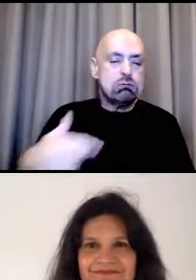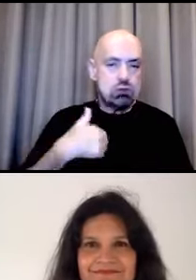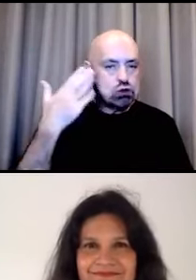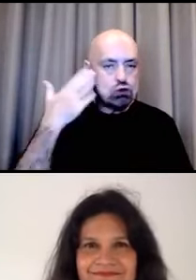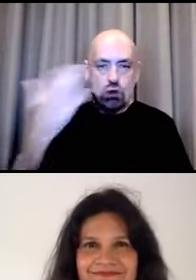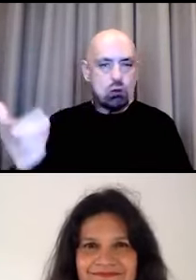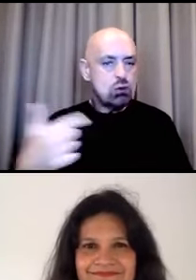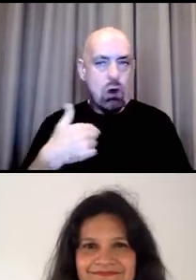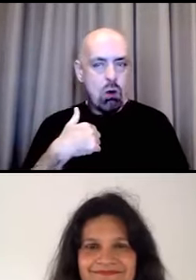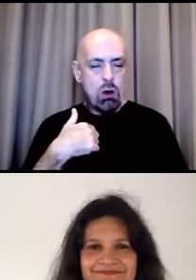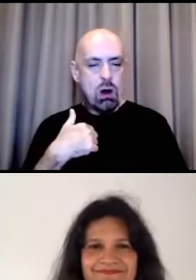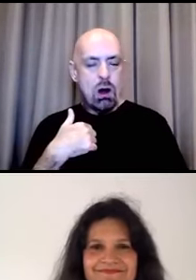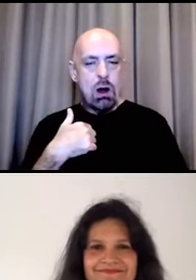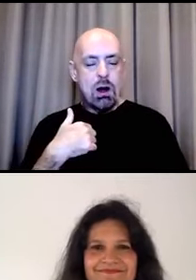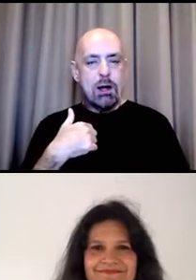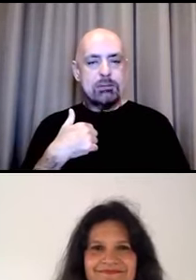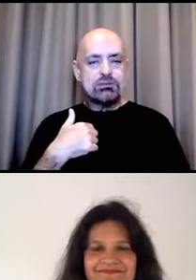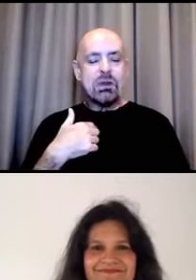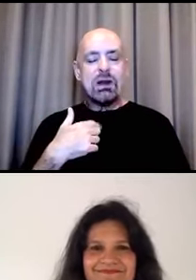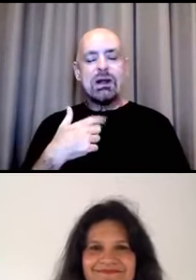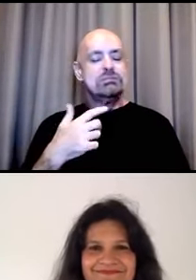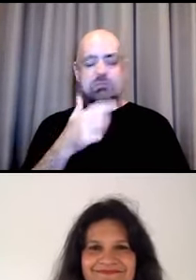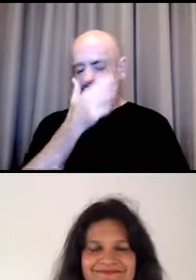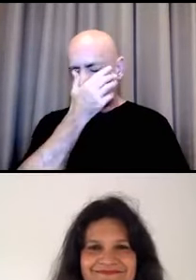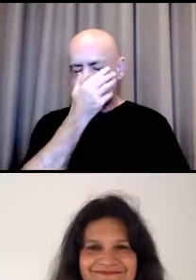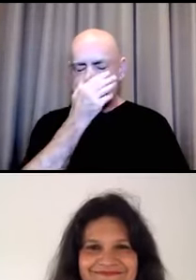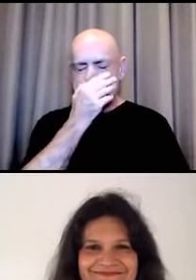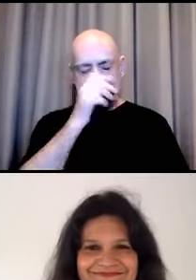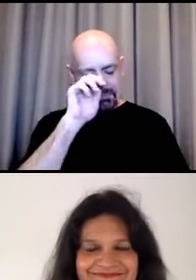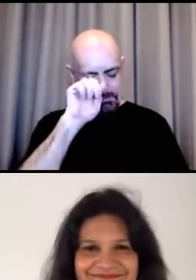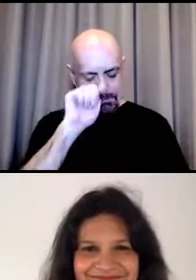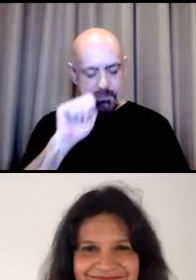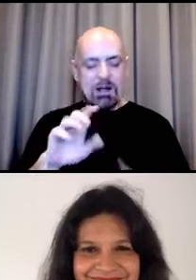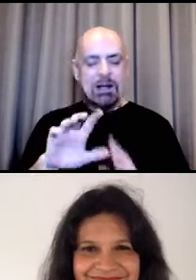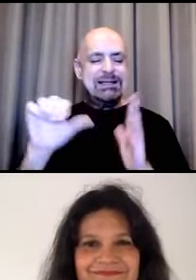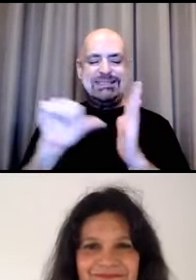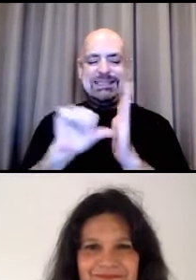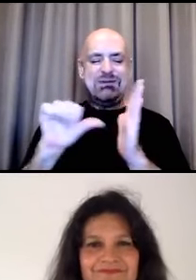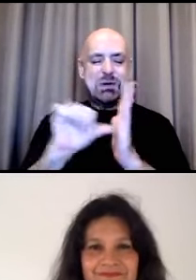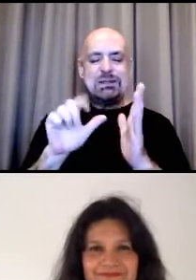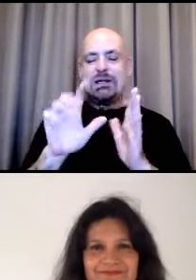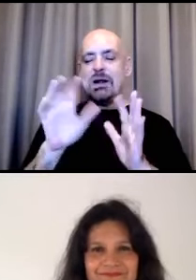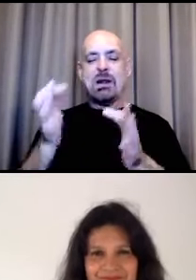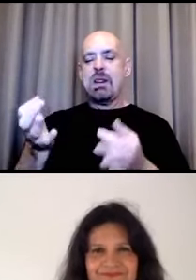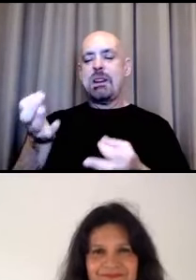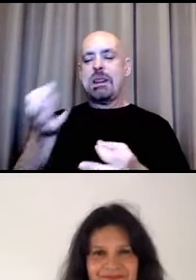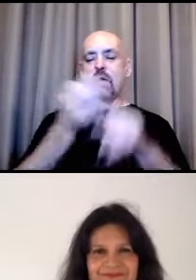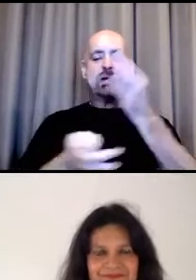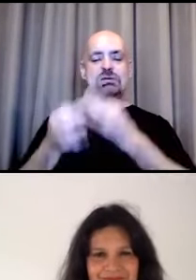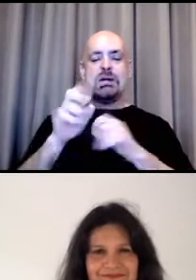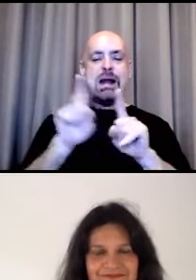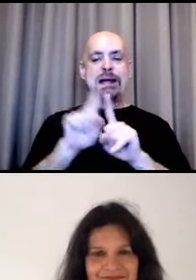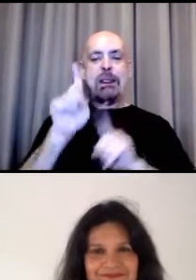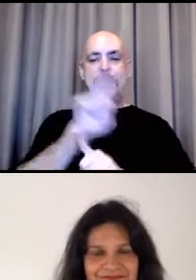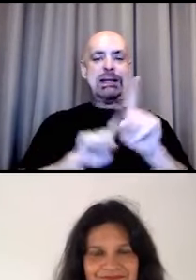response. Had it happened in terms of the medical care